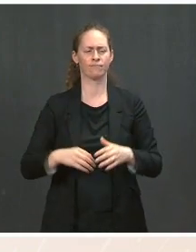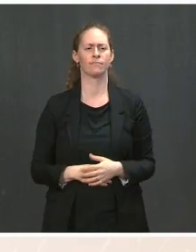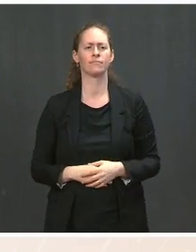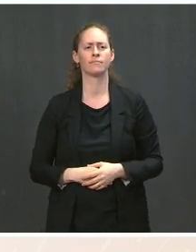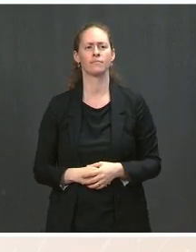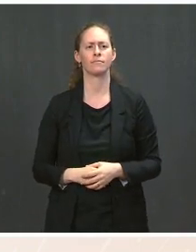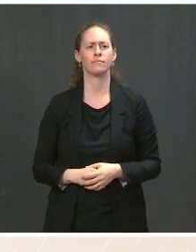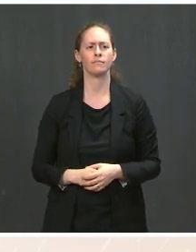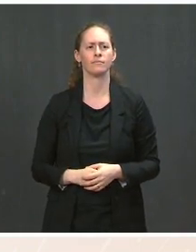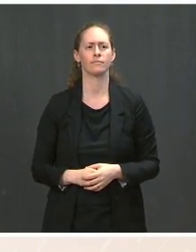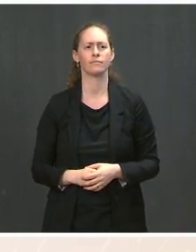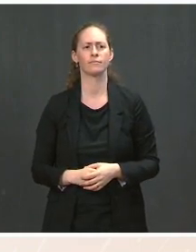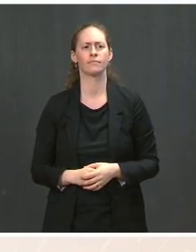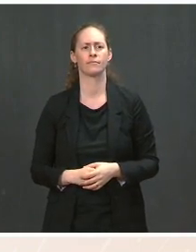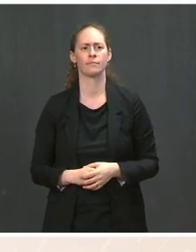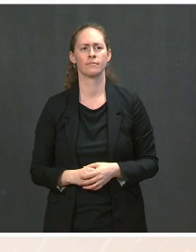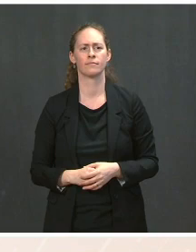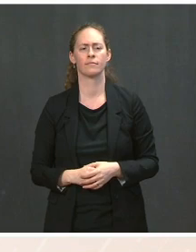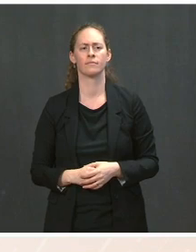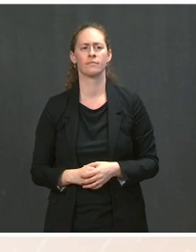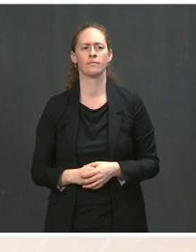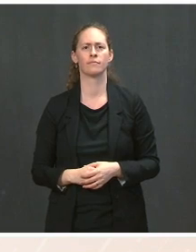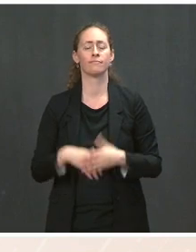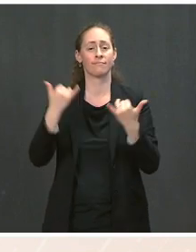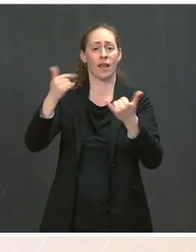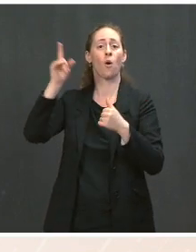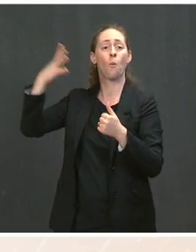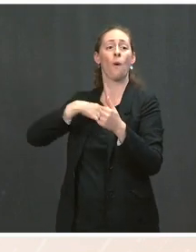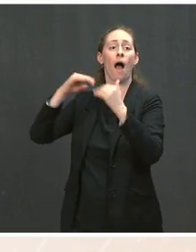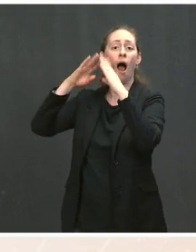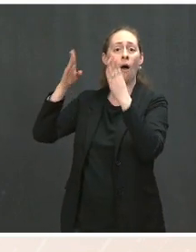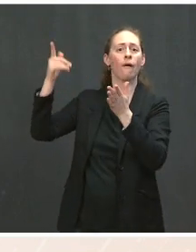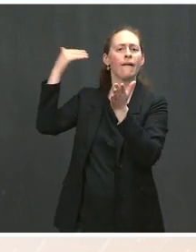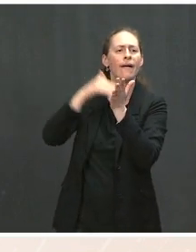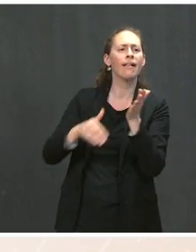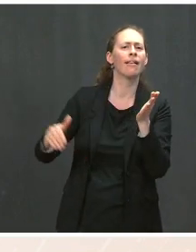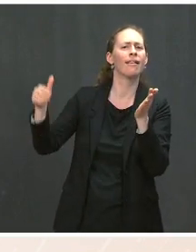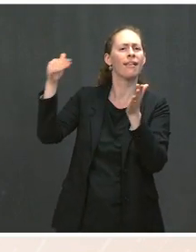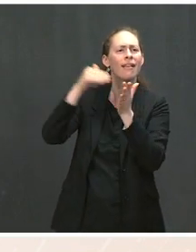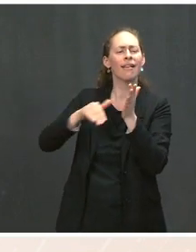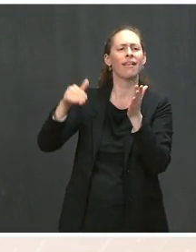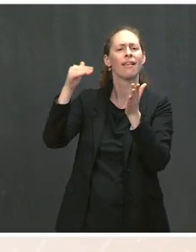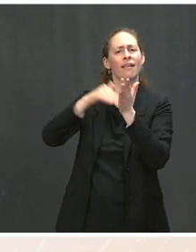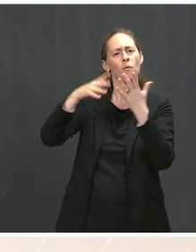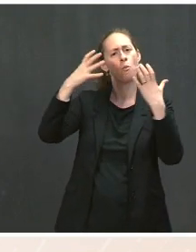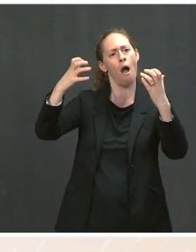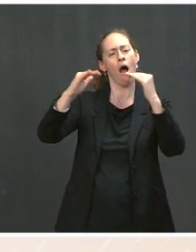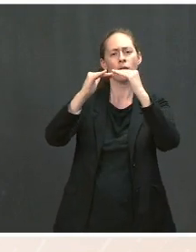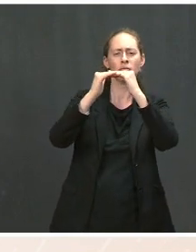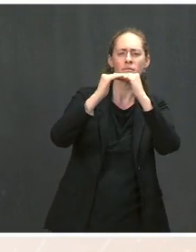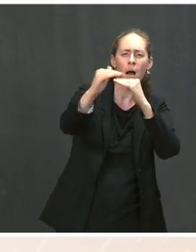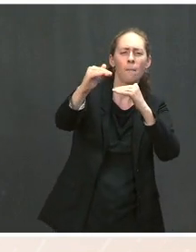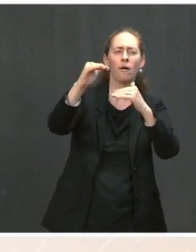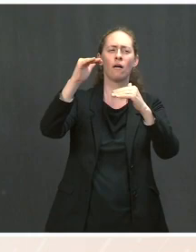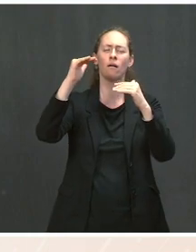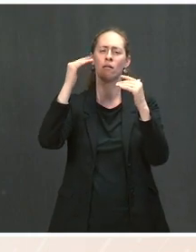The White House has said over and over again that you want a "stable and predictable" relationship with Russia. Ms. Psaki: Yeah.